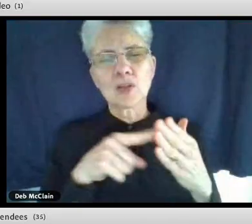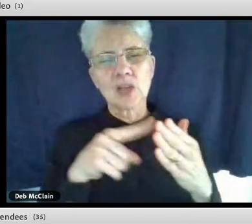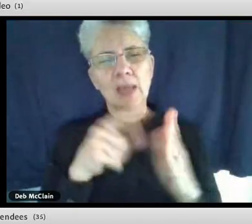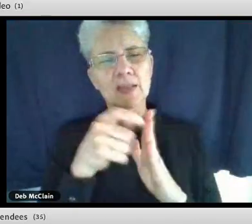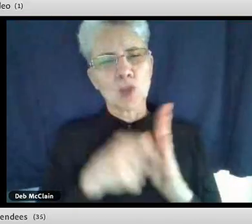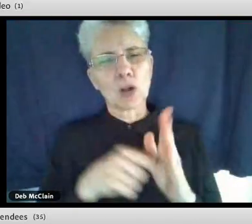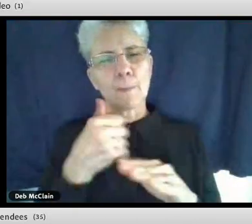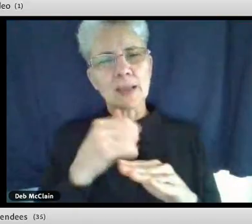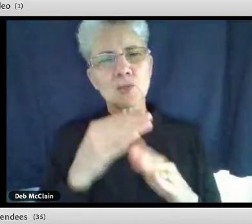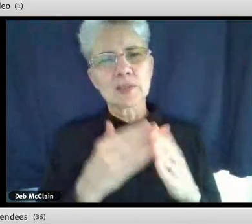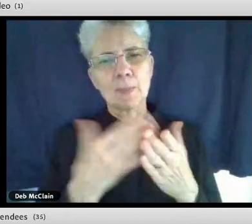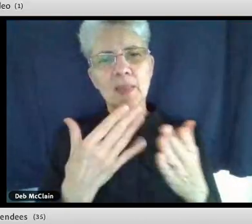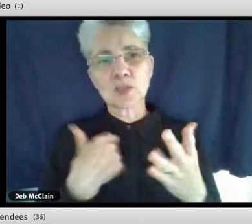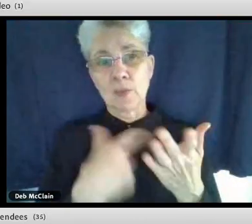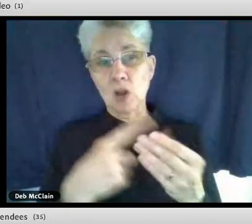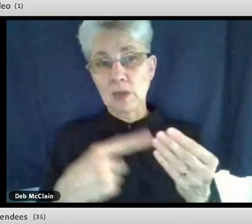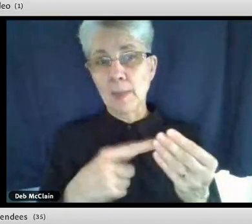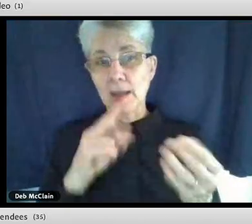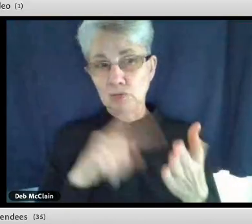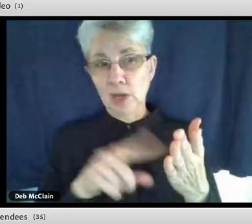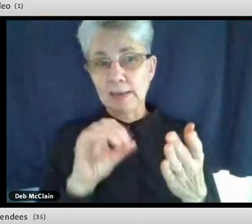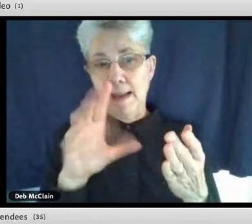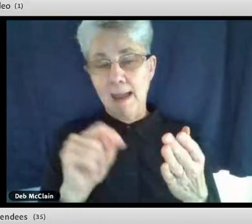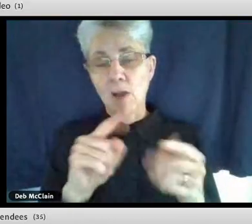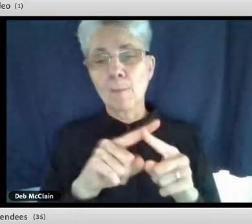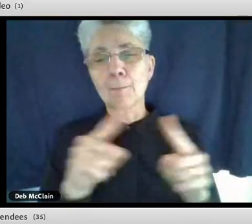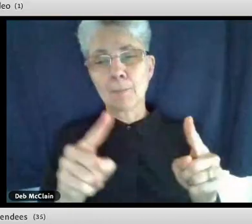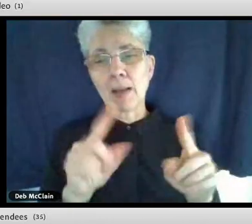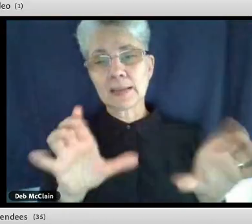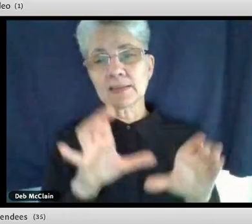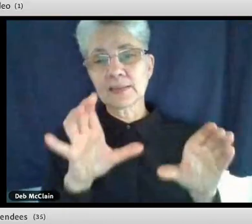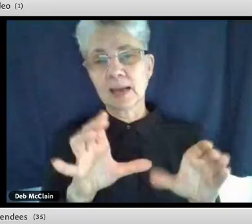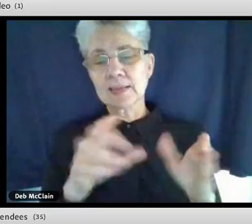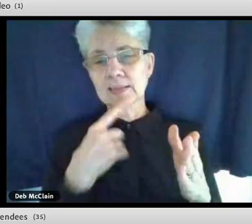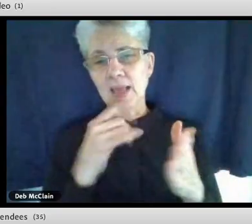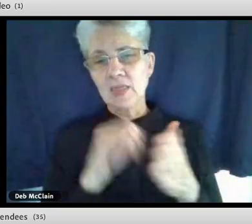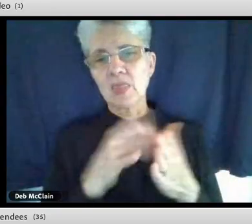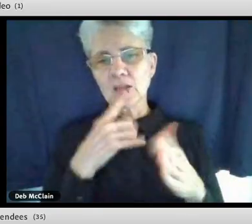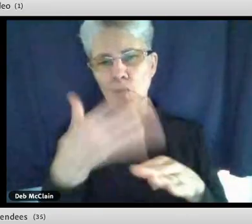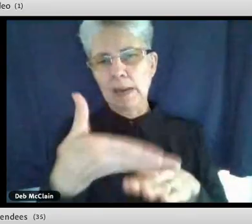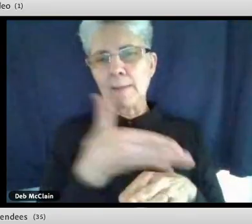so, again, another reason not to panic. I'd want to check out this article based on some of the stuff we talked about, right?